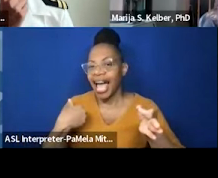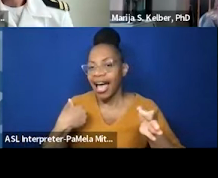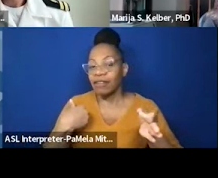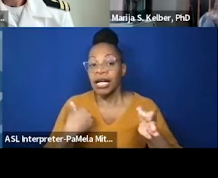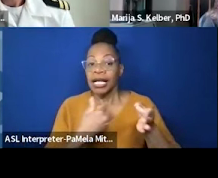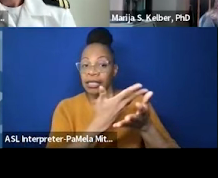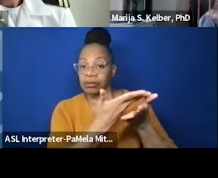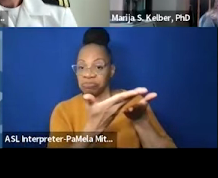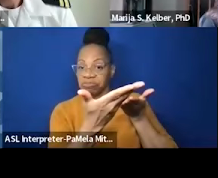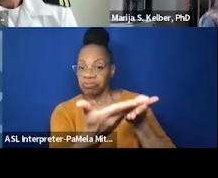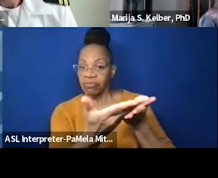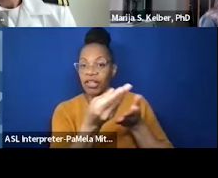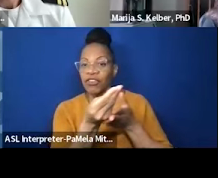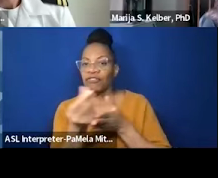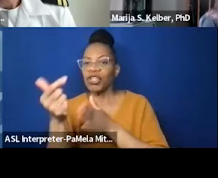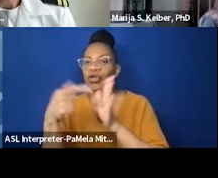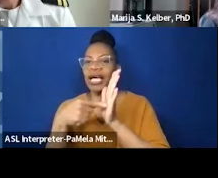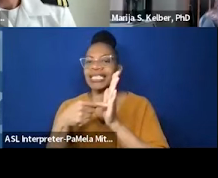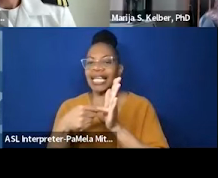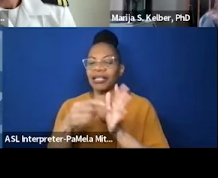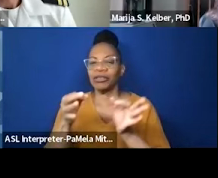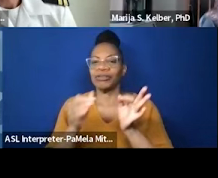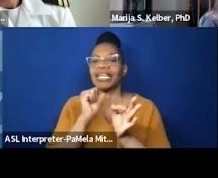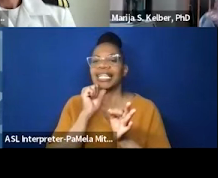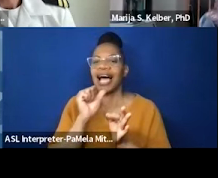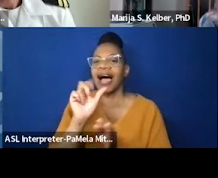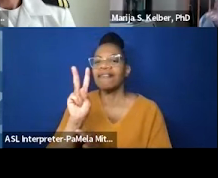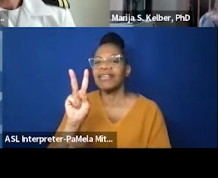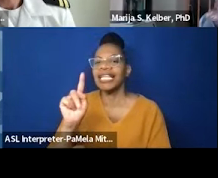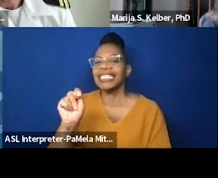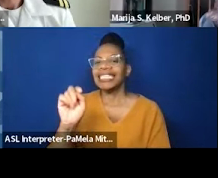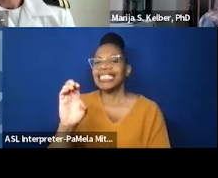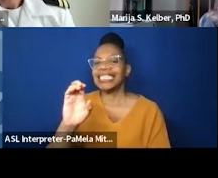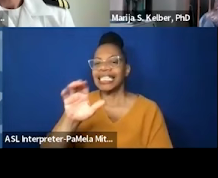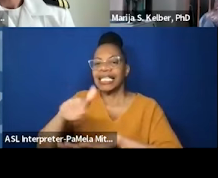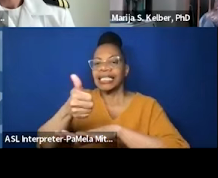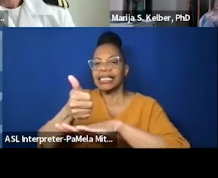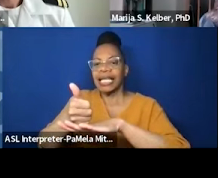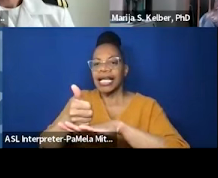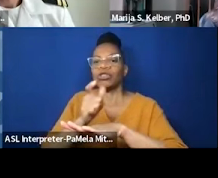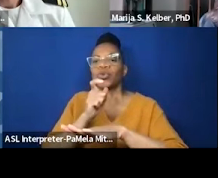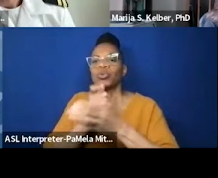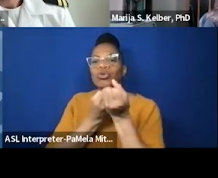for jurisdictions that are in non-VTC settings that are supporting veterans.